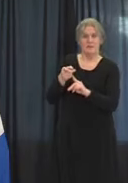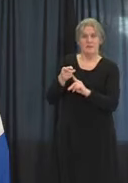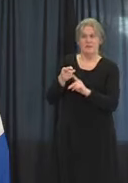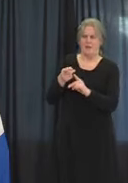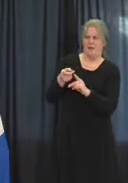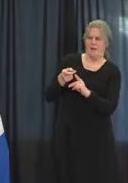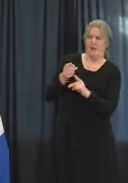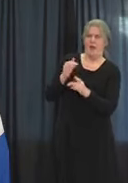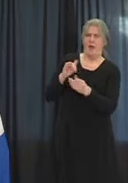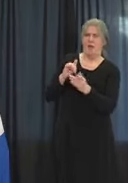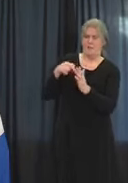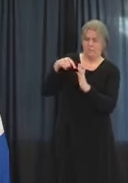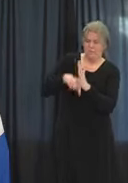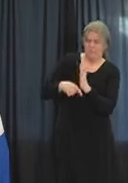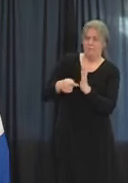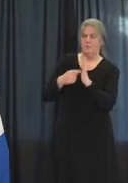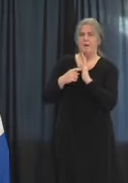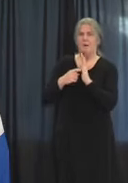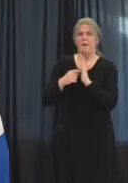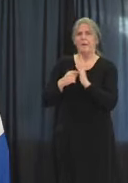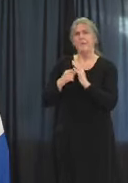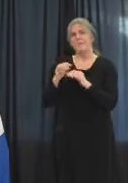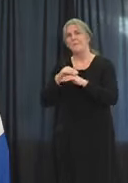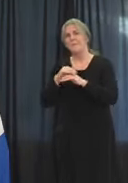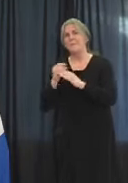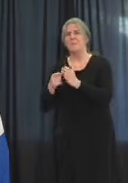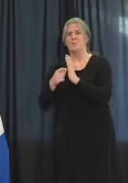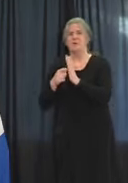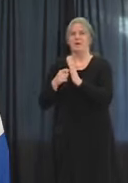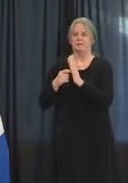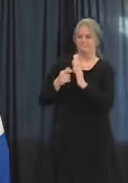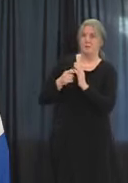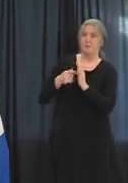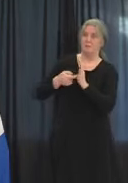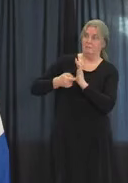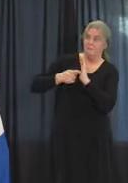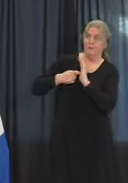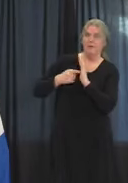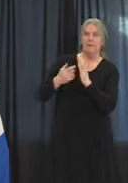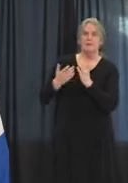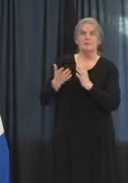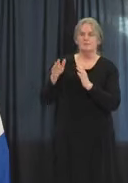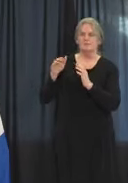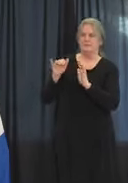equation of how essential is that healthcare worker.